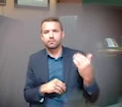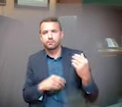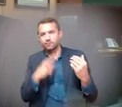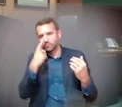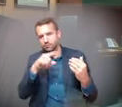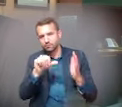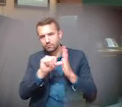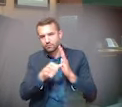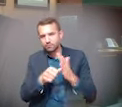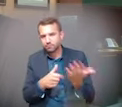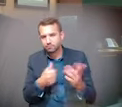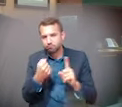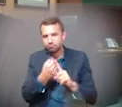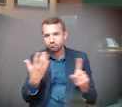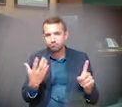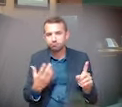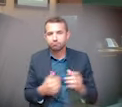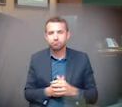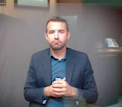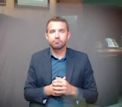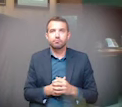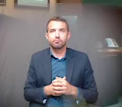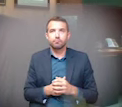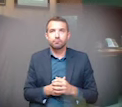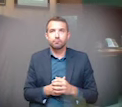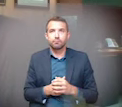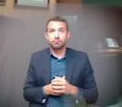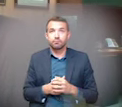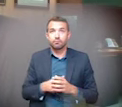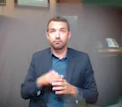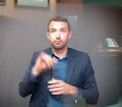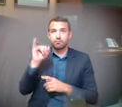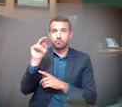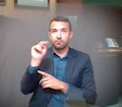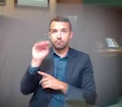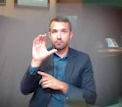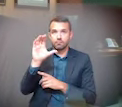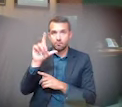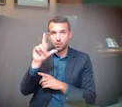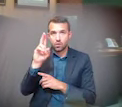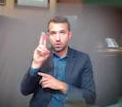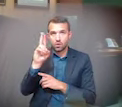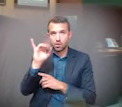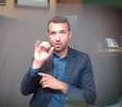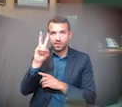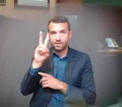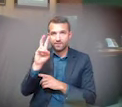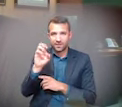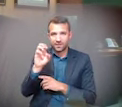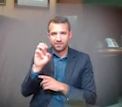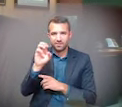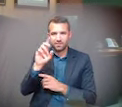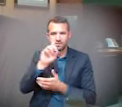you talk really quickly about that concept of inclusive design? Because I want to make sure that folks